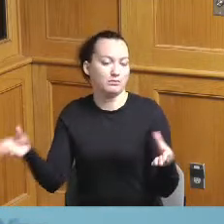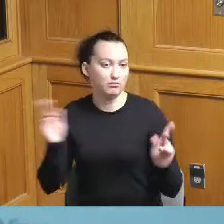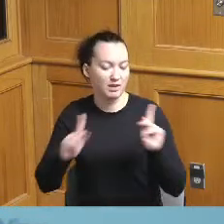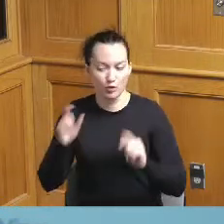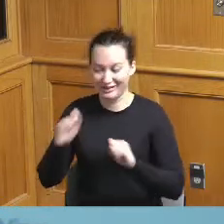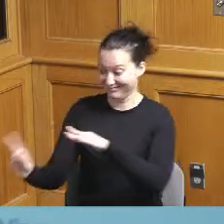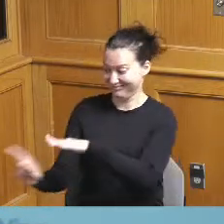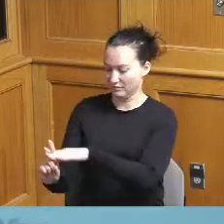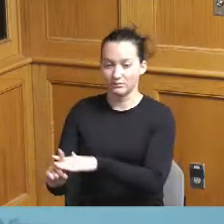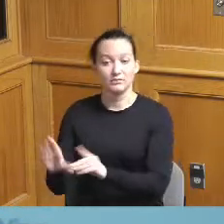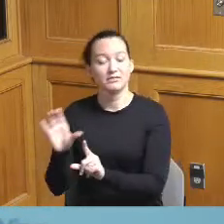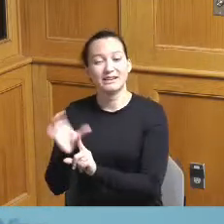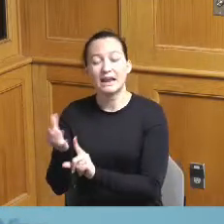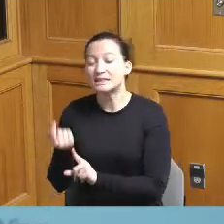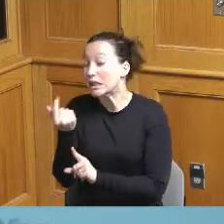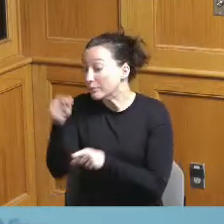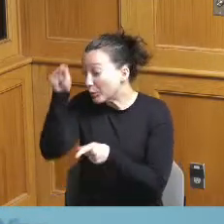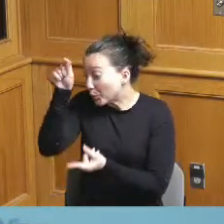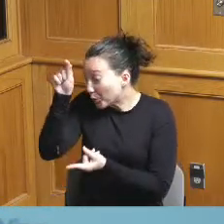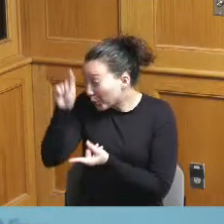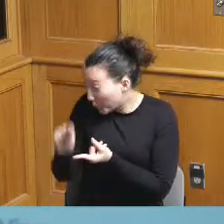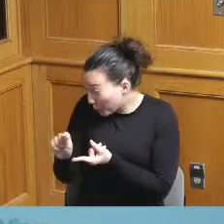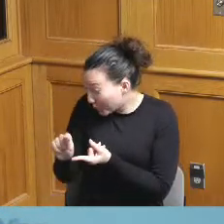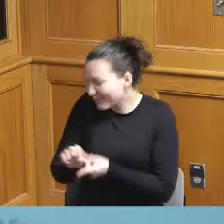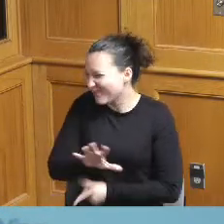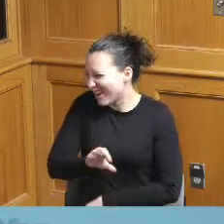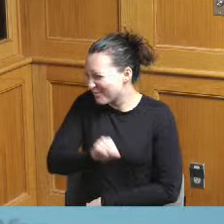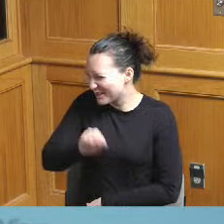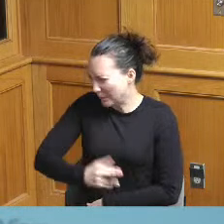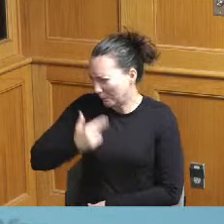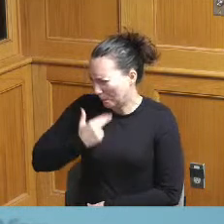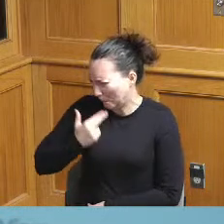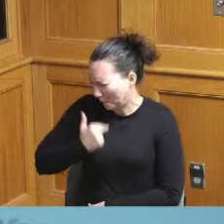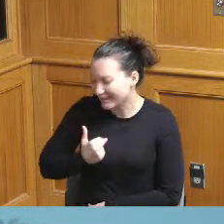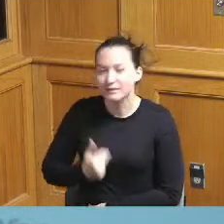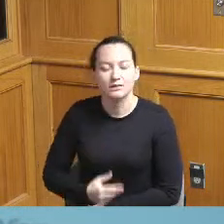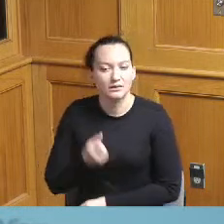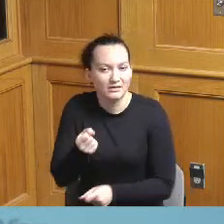case volumes slightly decreased at that time by five percent from our yearly average of about